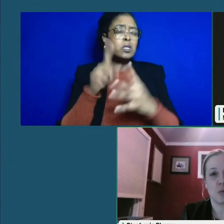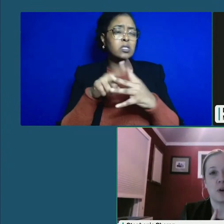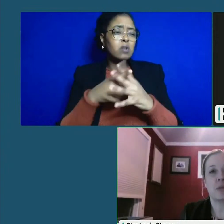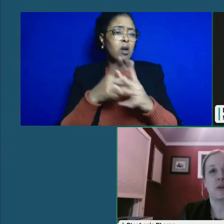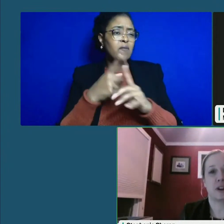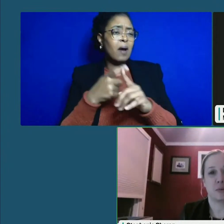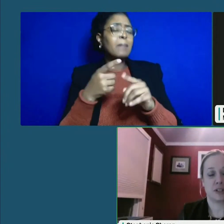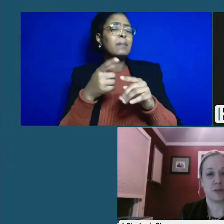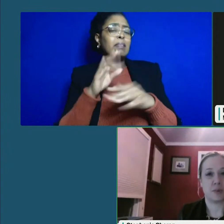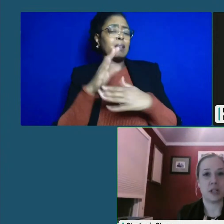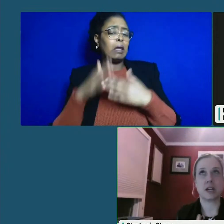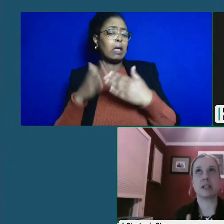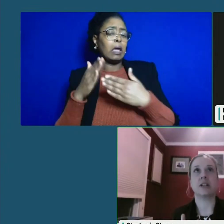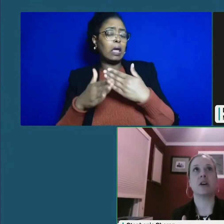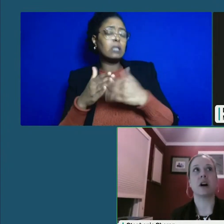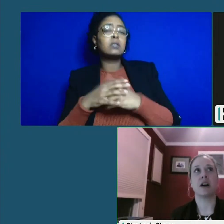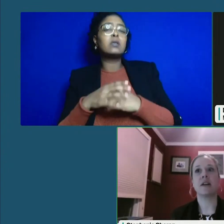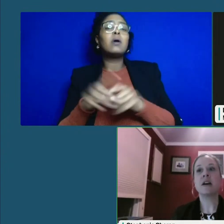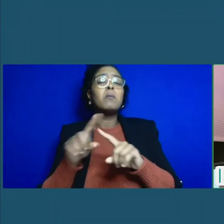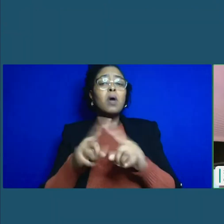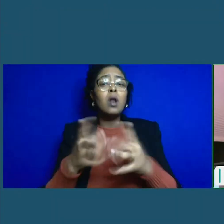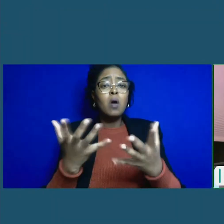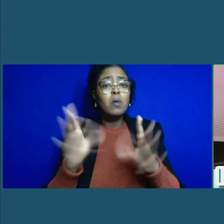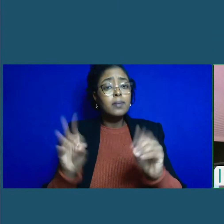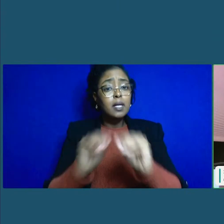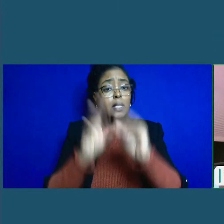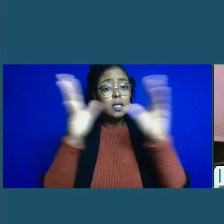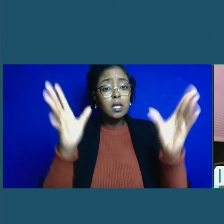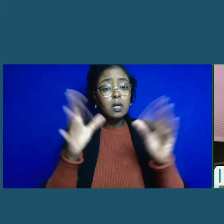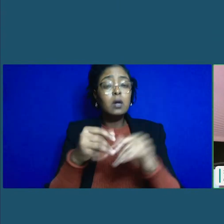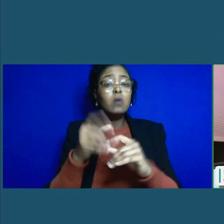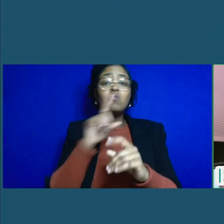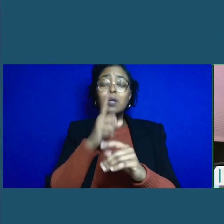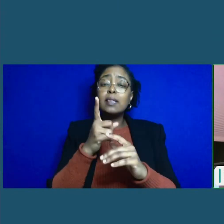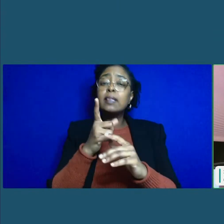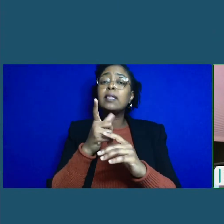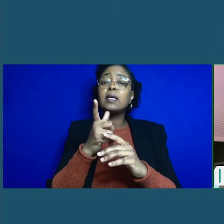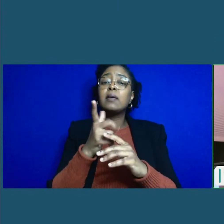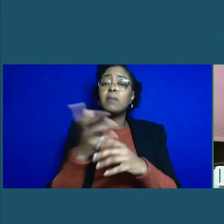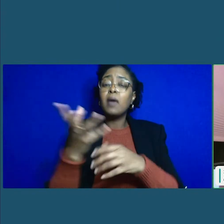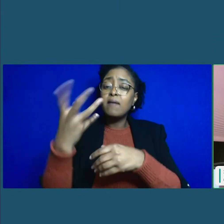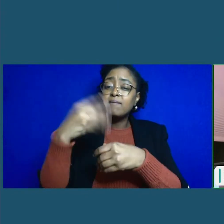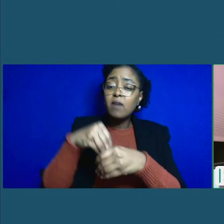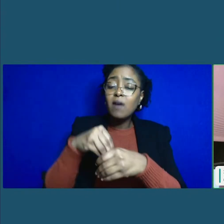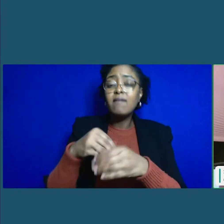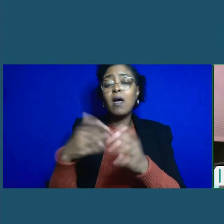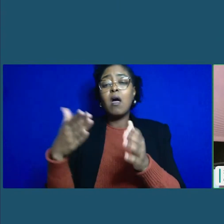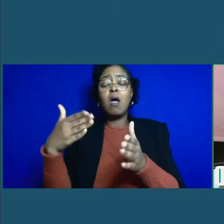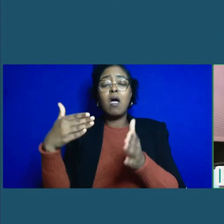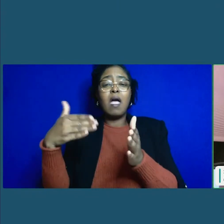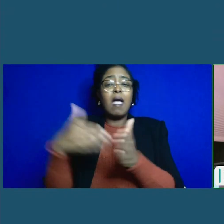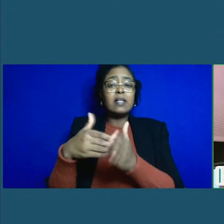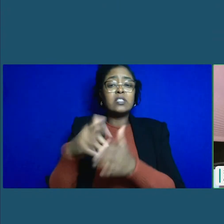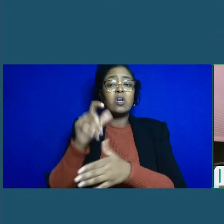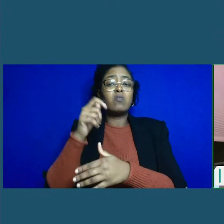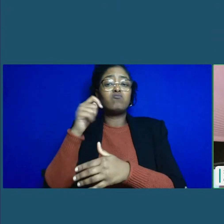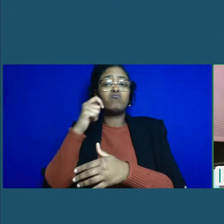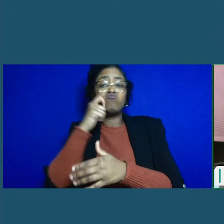McKnight Um I'm gonna start from the end and work my way back. So one thing that I want to be